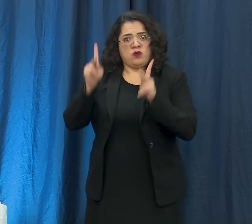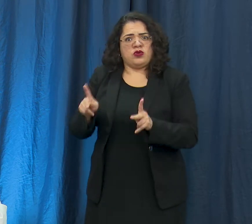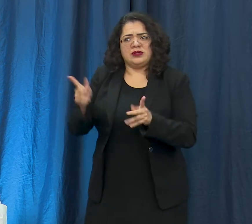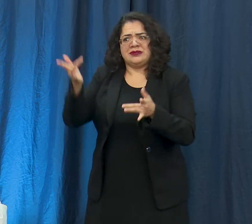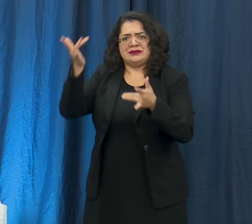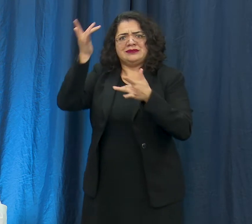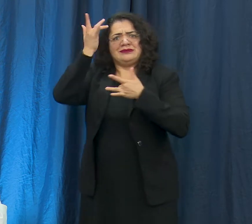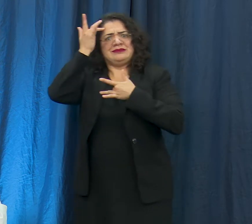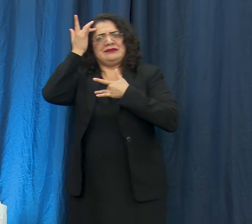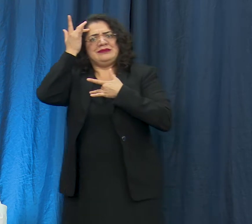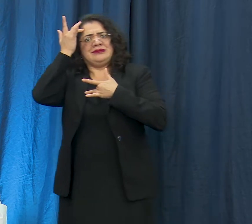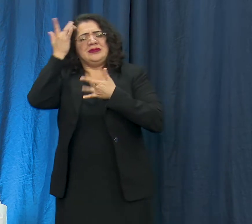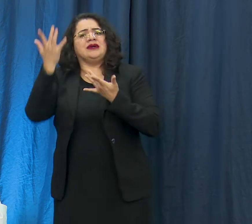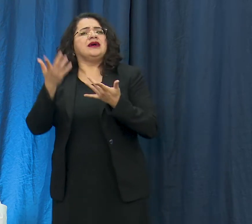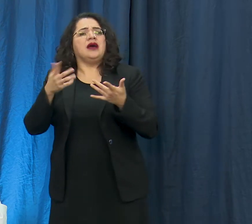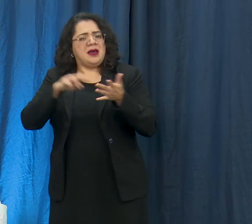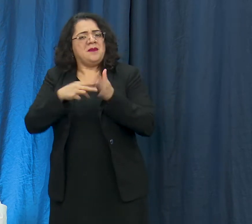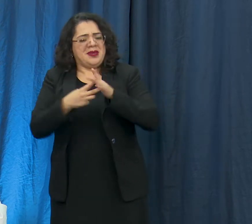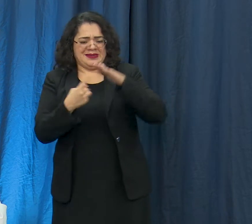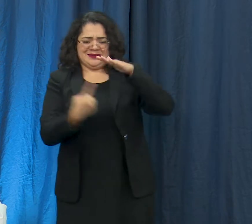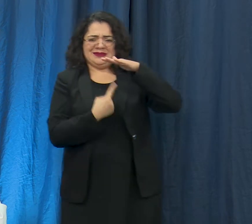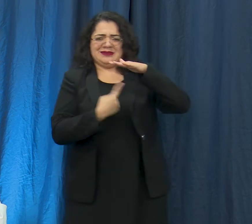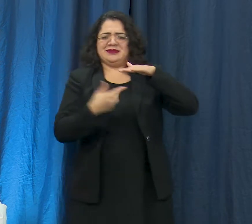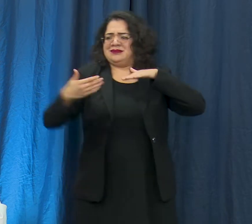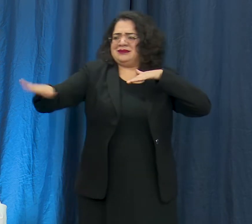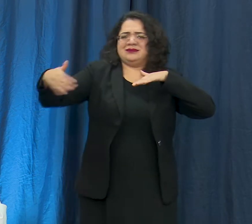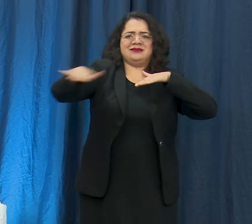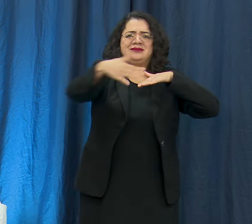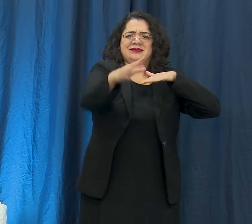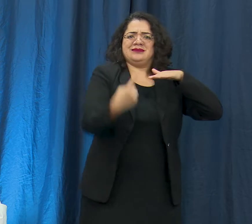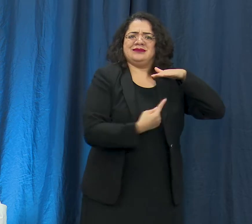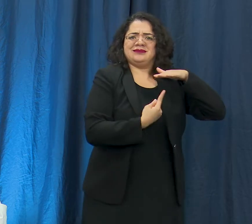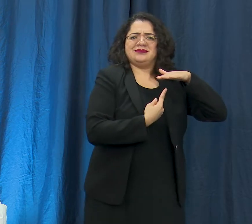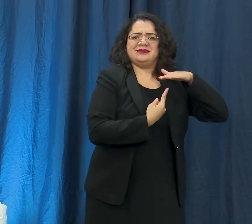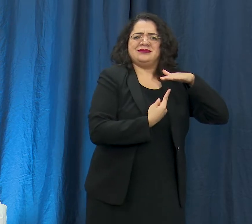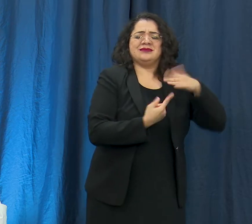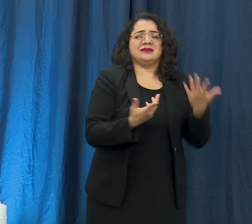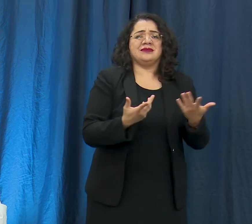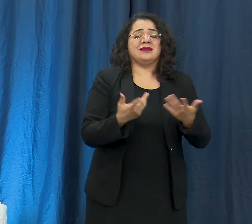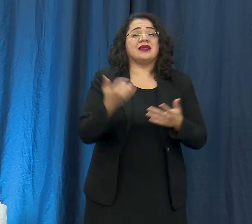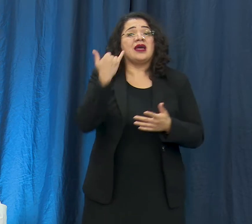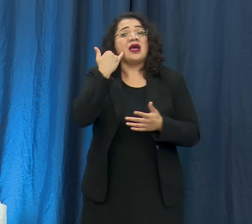spreading the virus to others. If you're required to isolate you may not